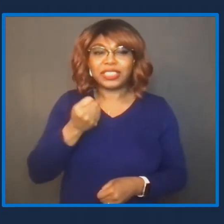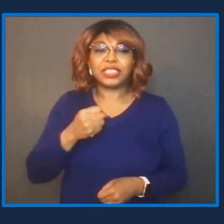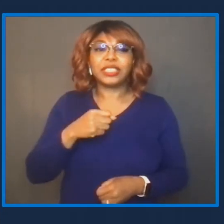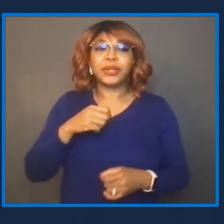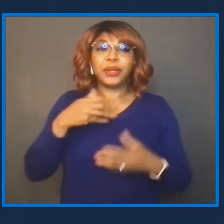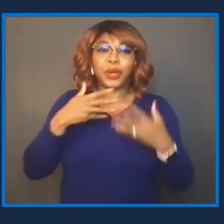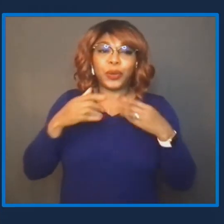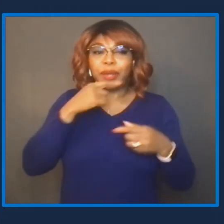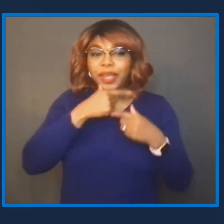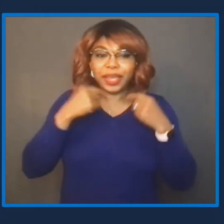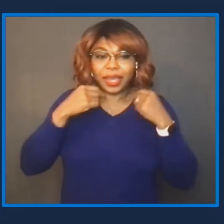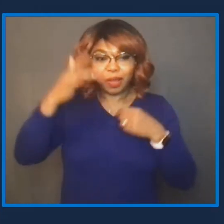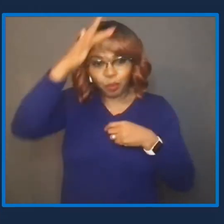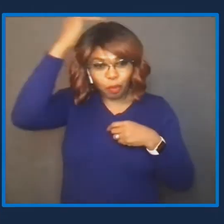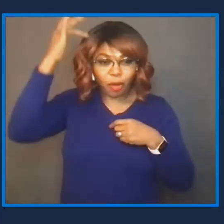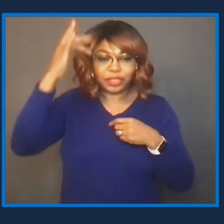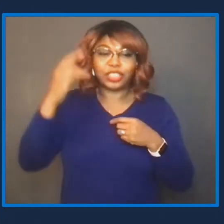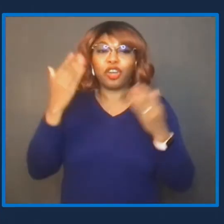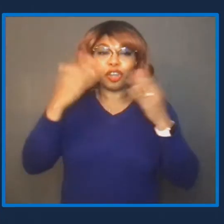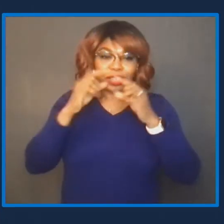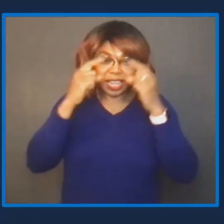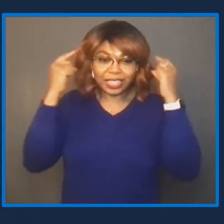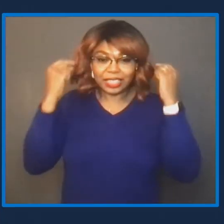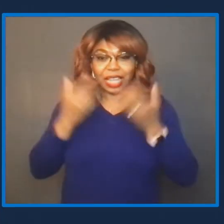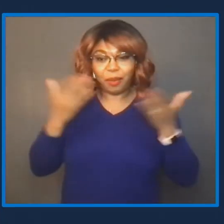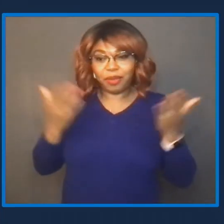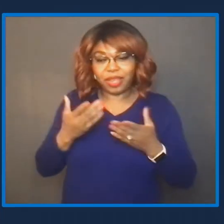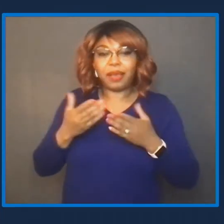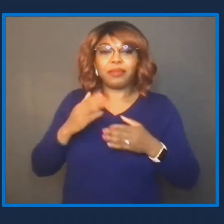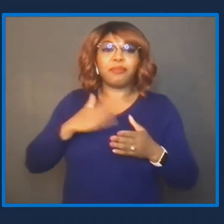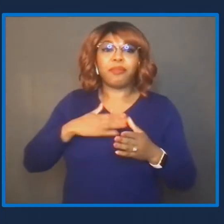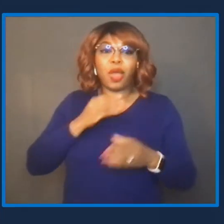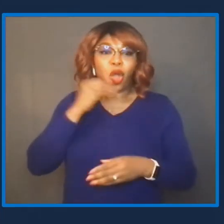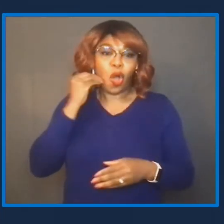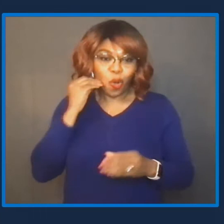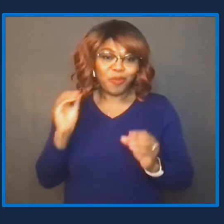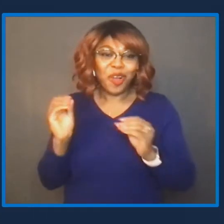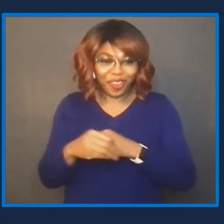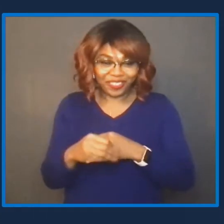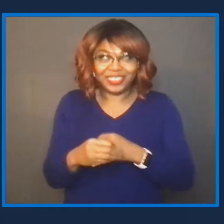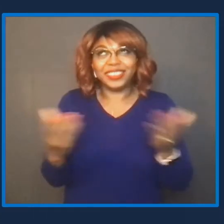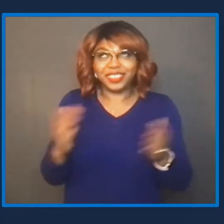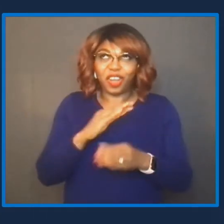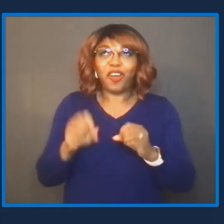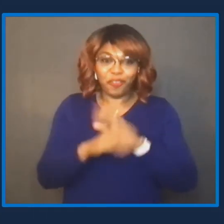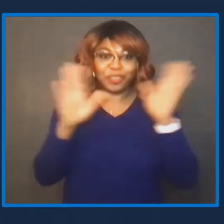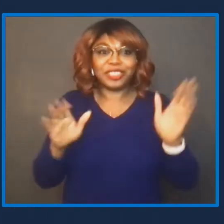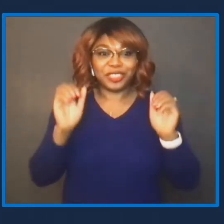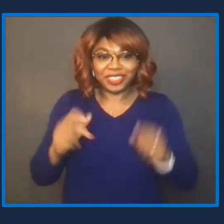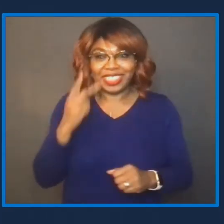I'm sat in my home office at home. Obviously my home office is at home. (chuckles) You can tell it's day two.